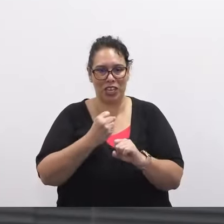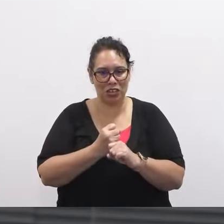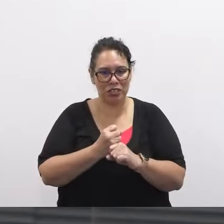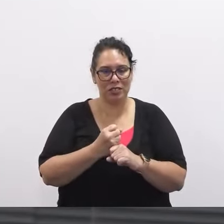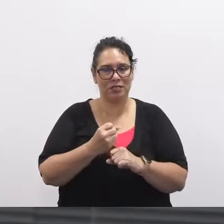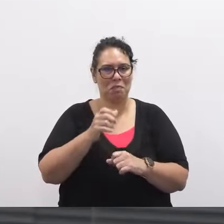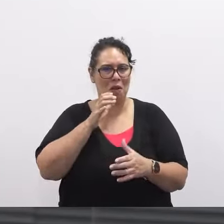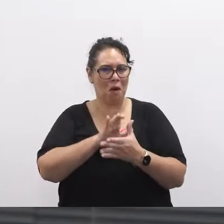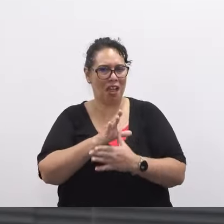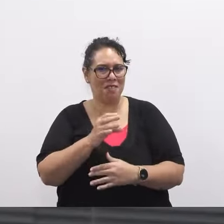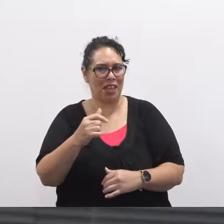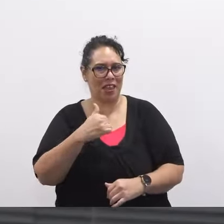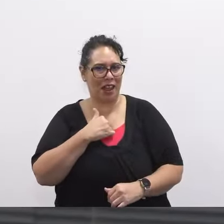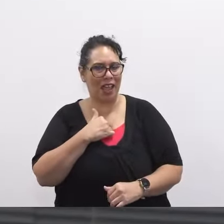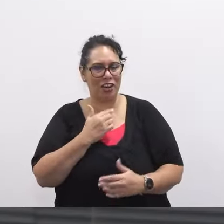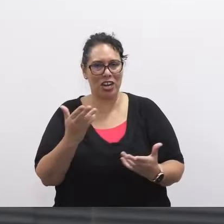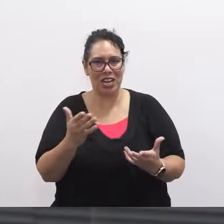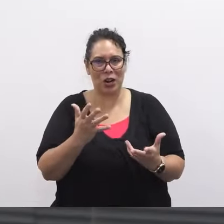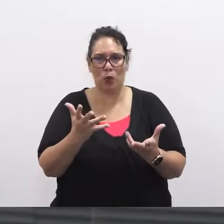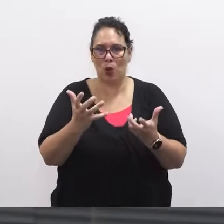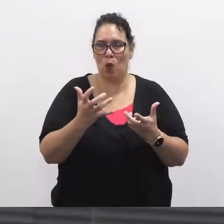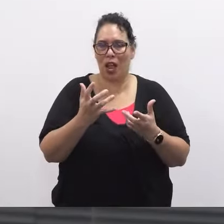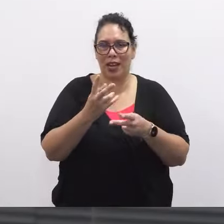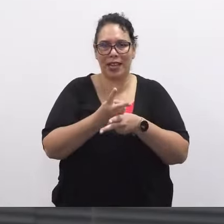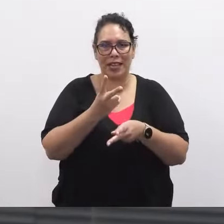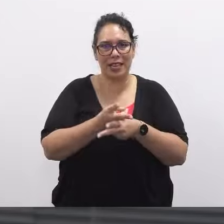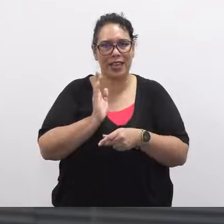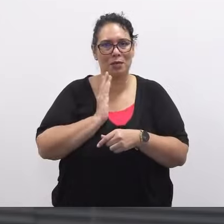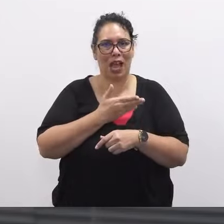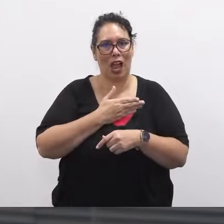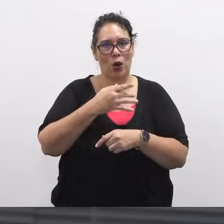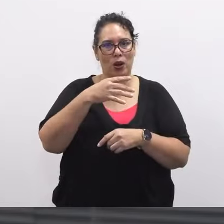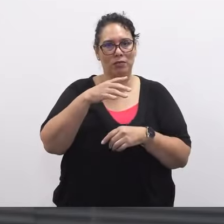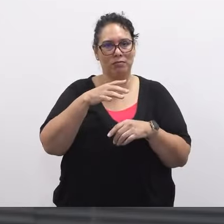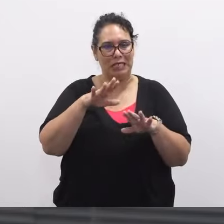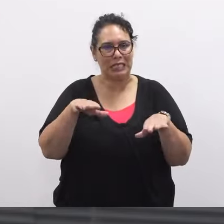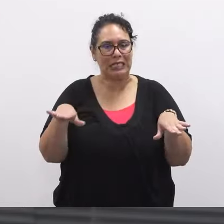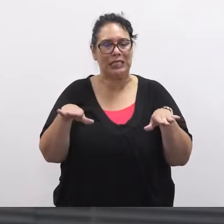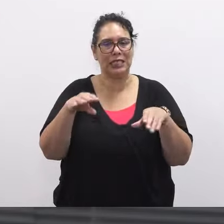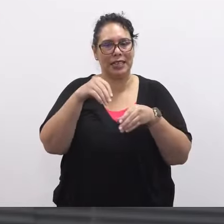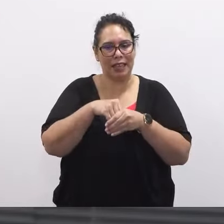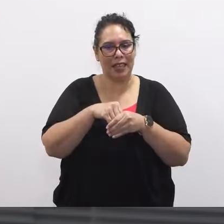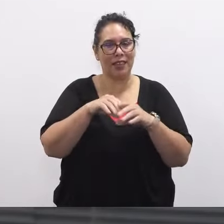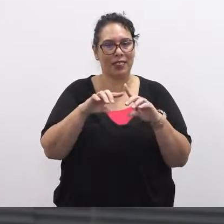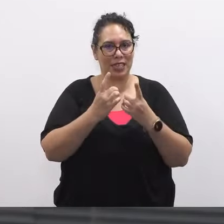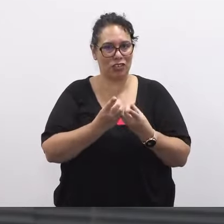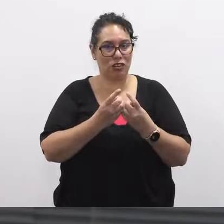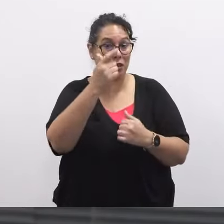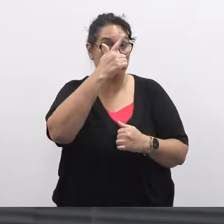because we really desperately want to keep our kids in this district. And because of the vaccine mandate,